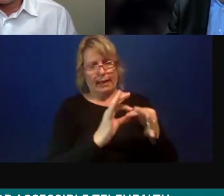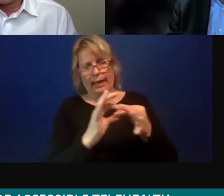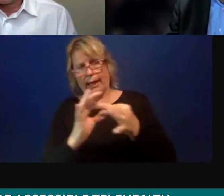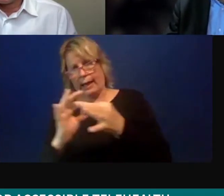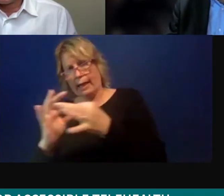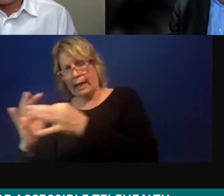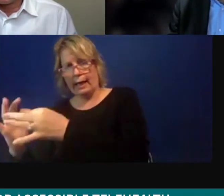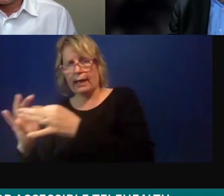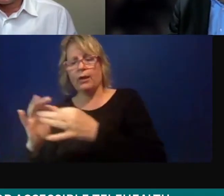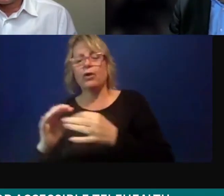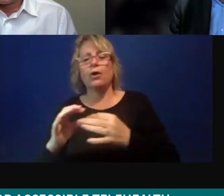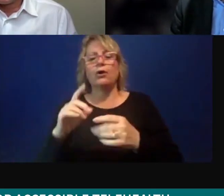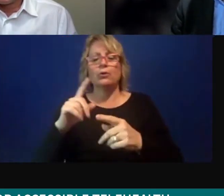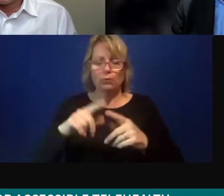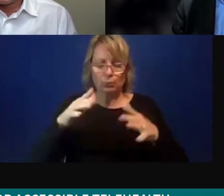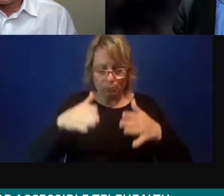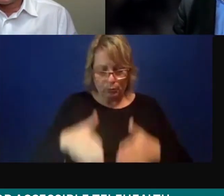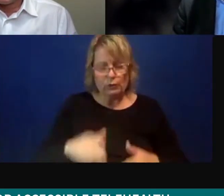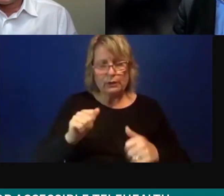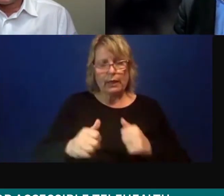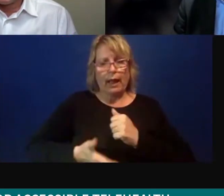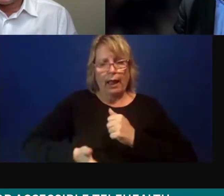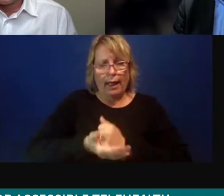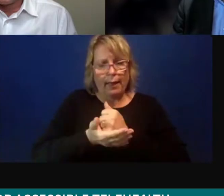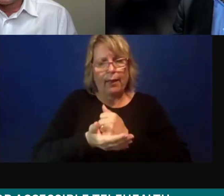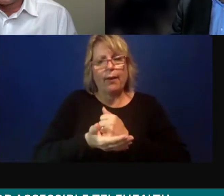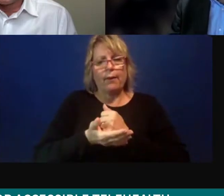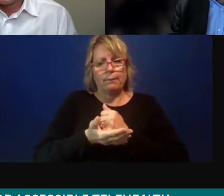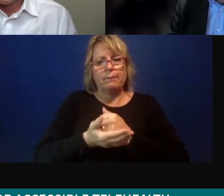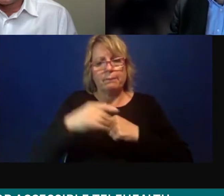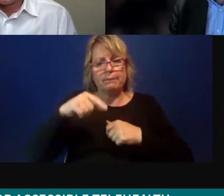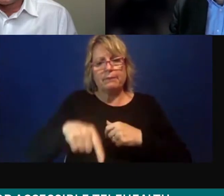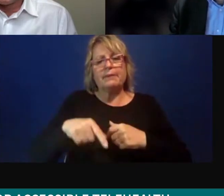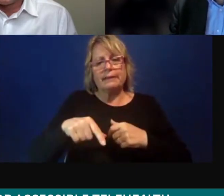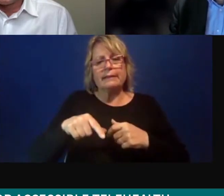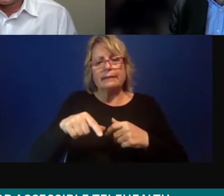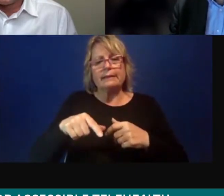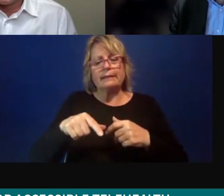to the individual and be able to help them. Especially in the setting of a disability,